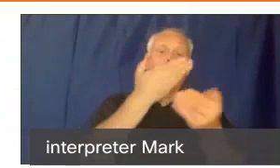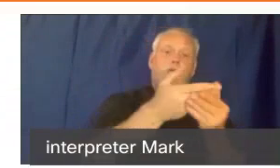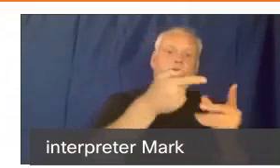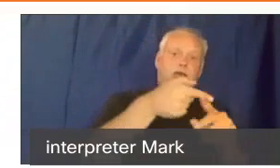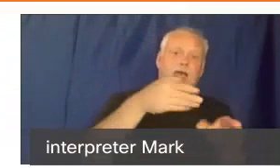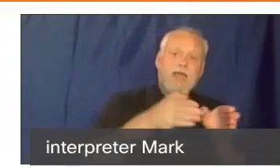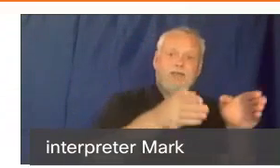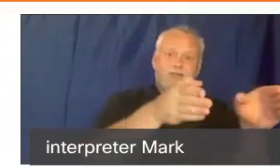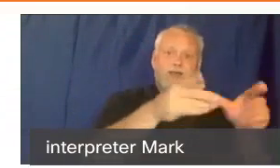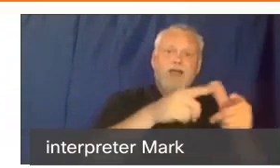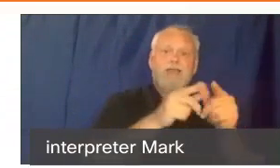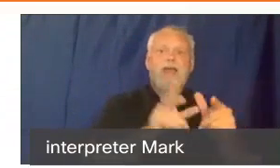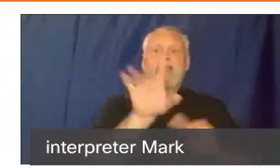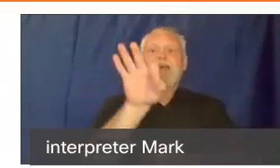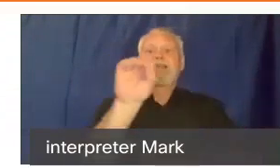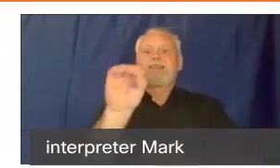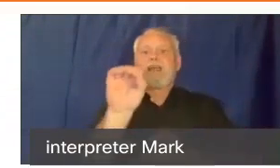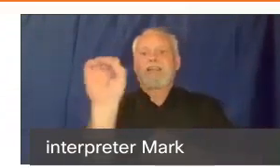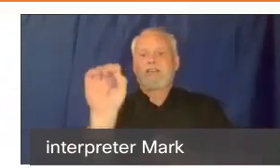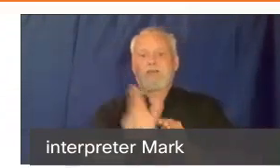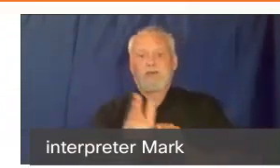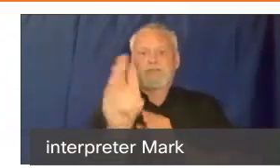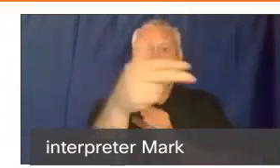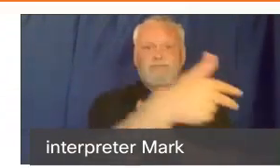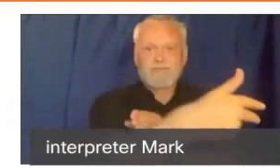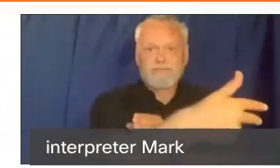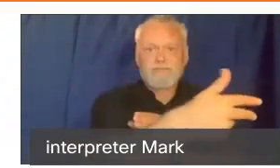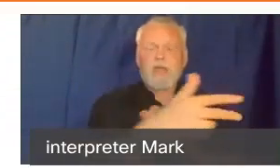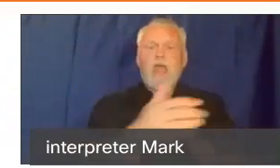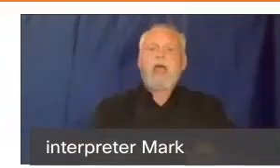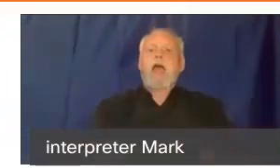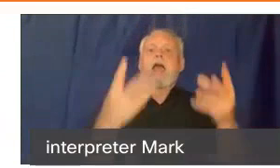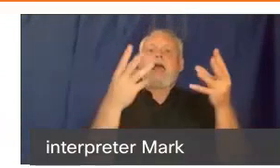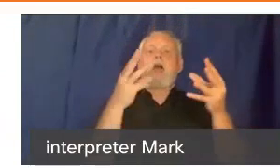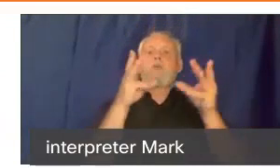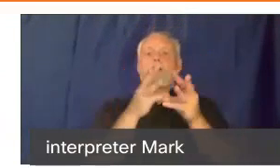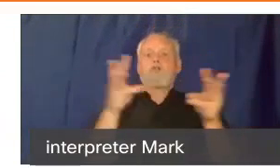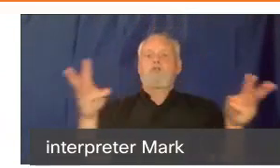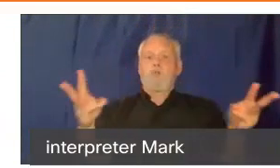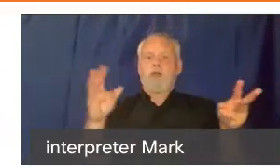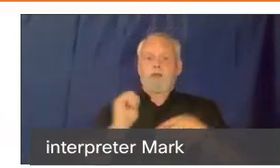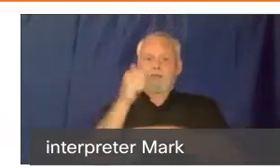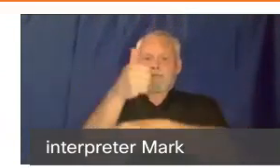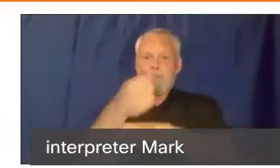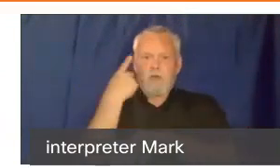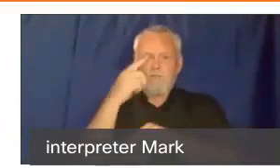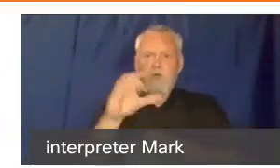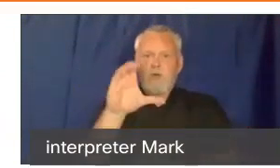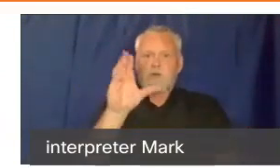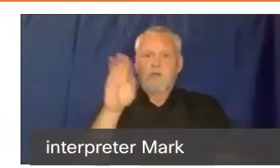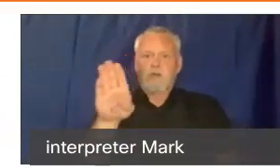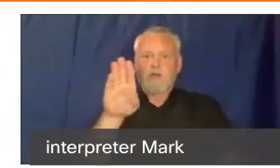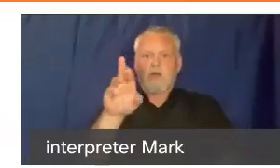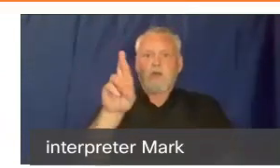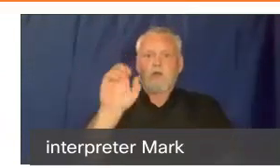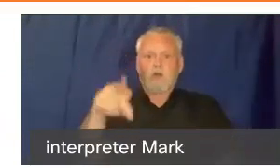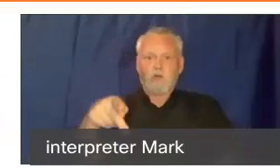To get on the trail and how much width you're placing for those curve ramps and those.